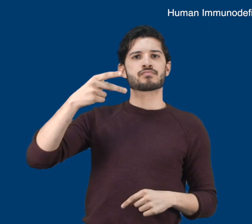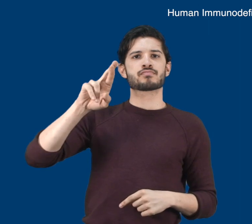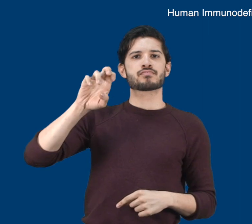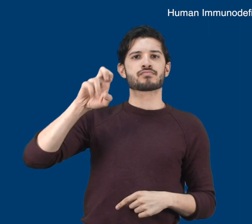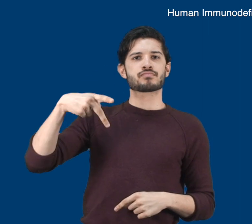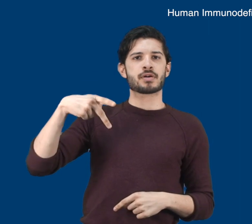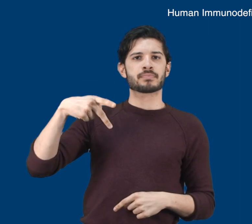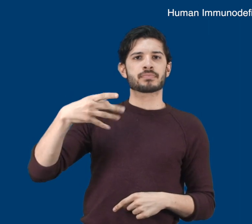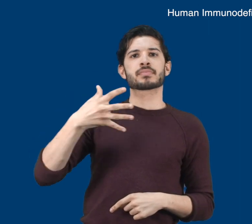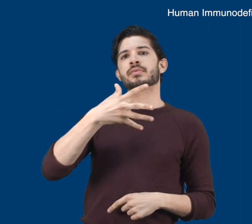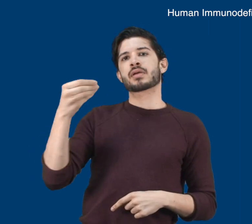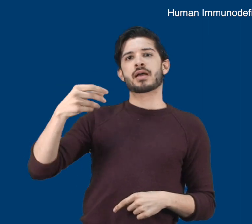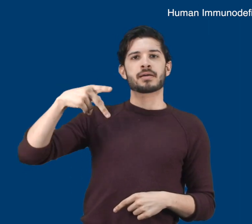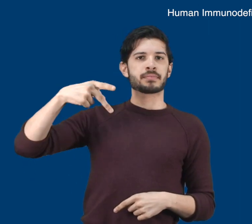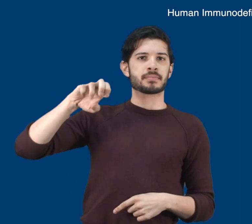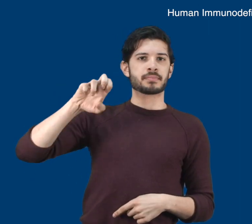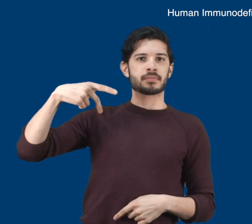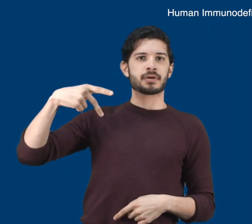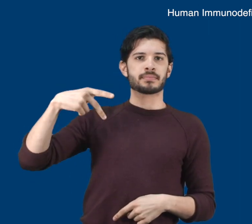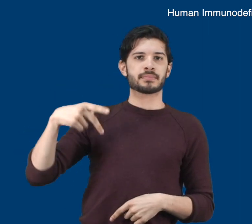about PrEP and PEP.